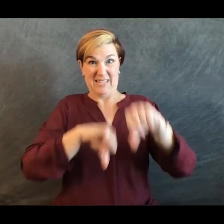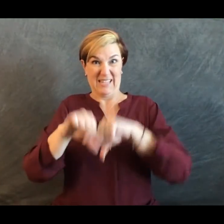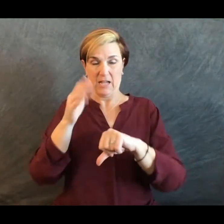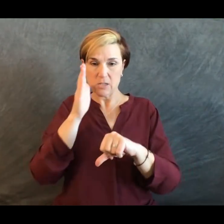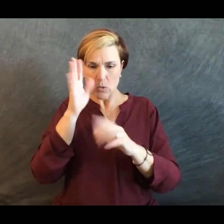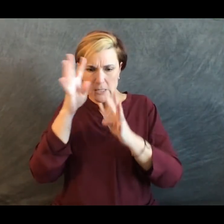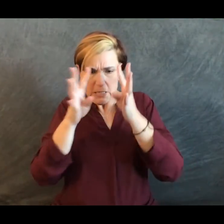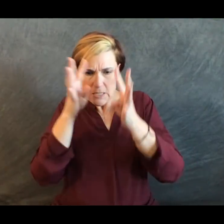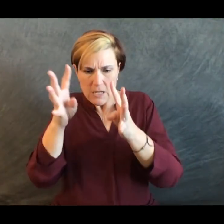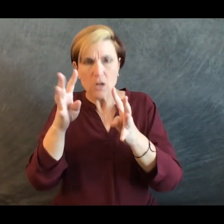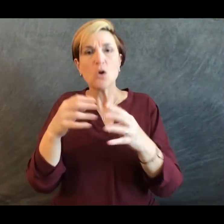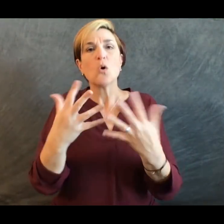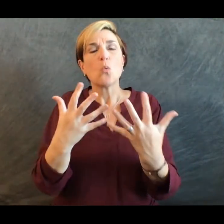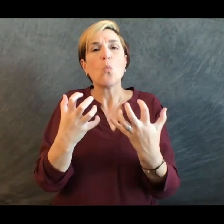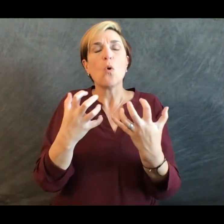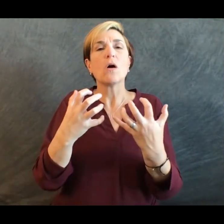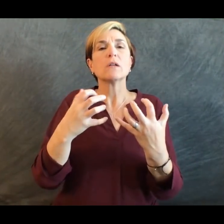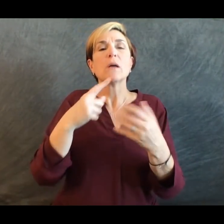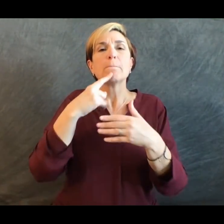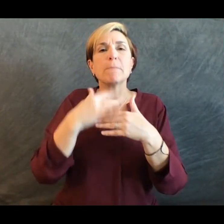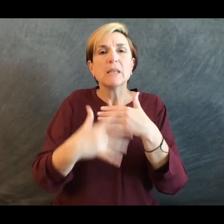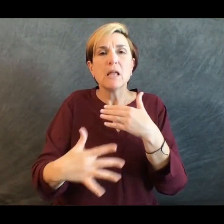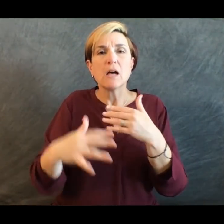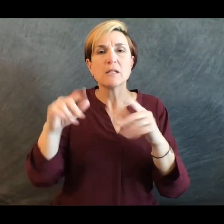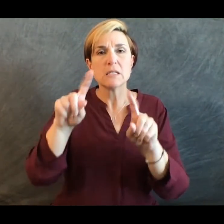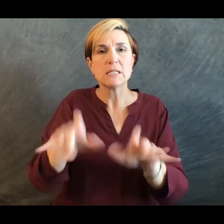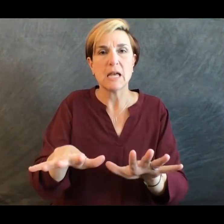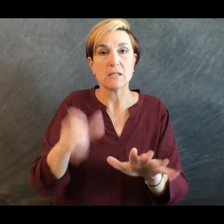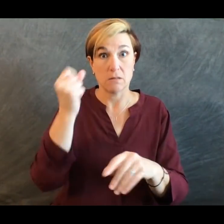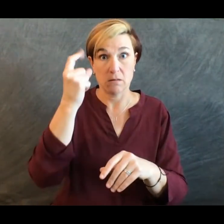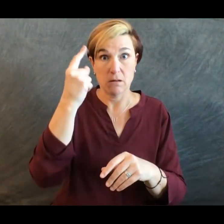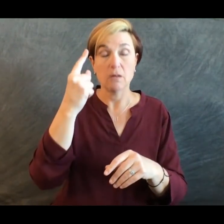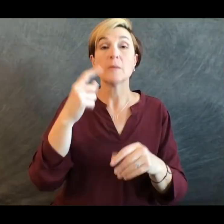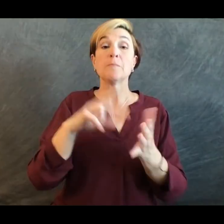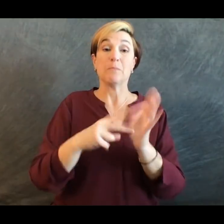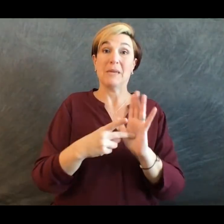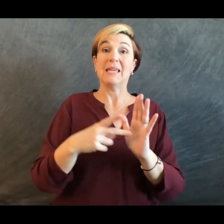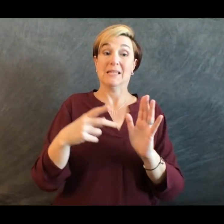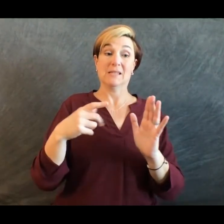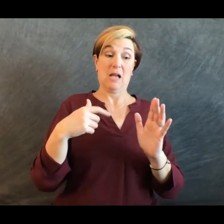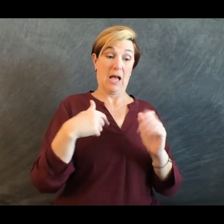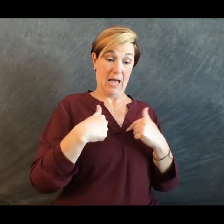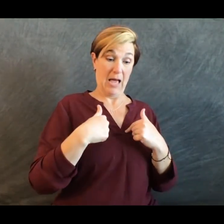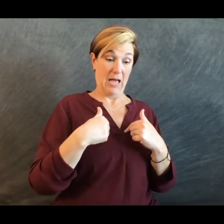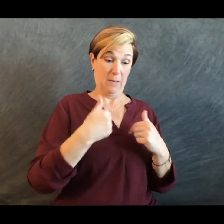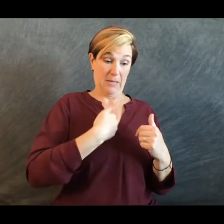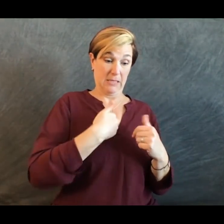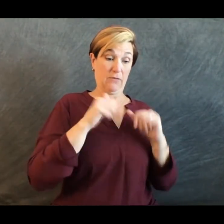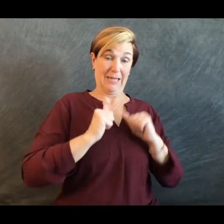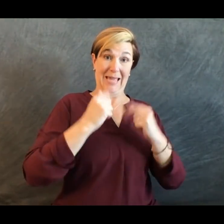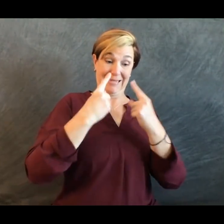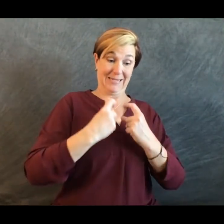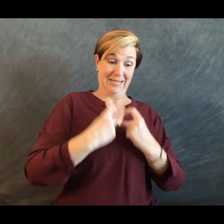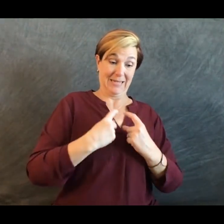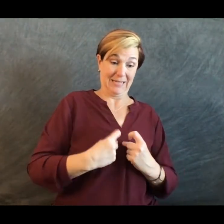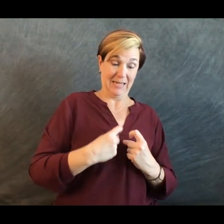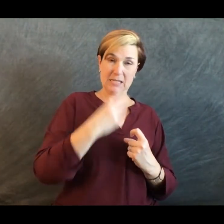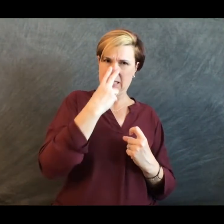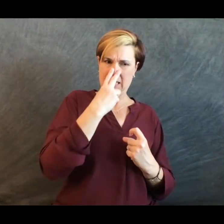as possible so that Americans can determine whether or not they have already had the virus and potentially have immunity